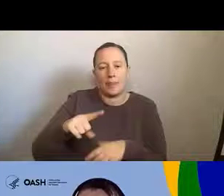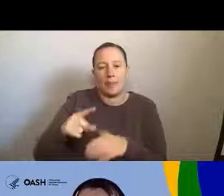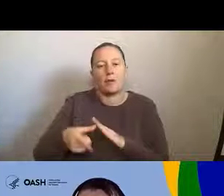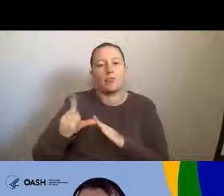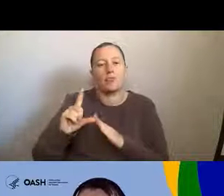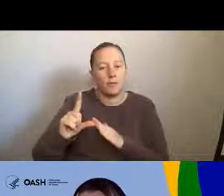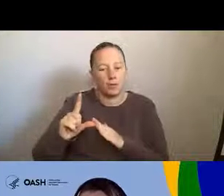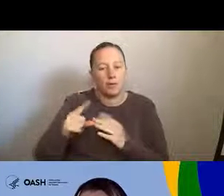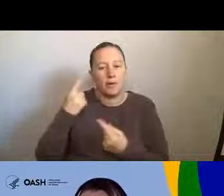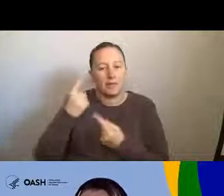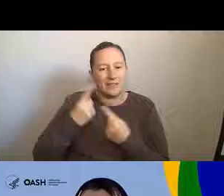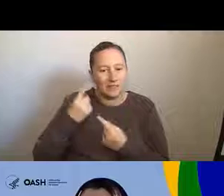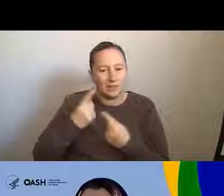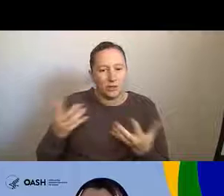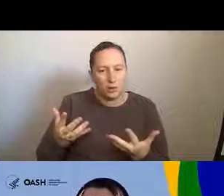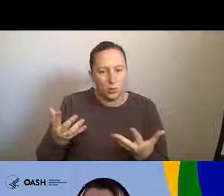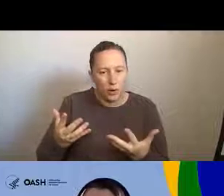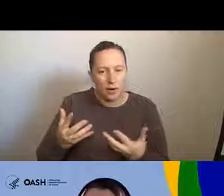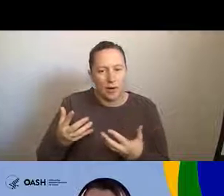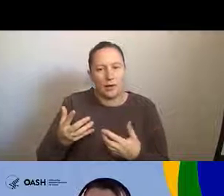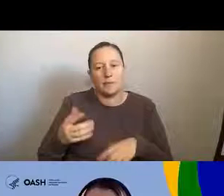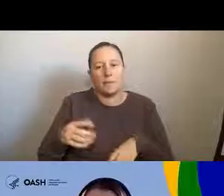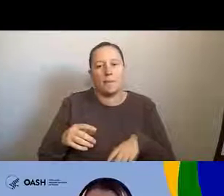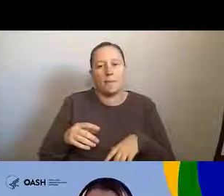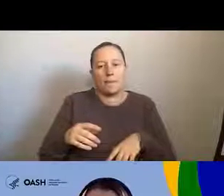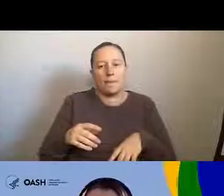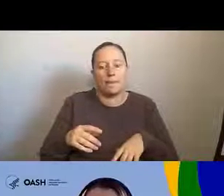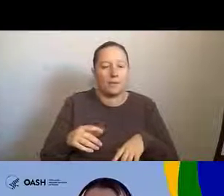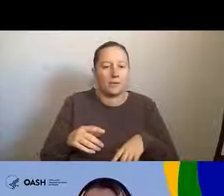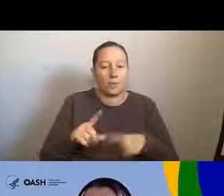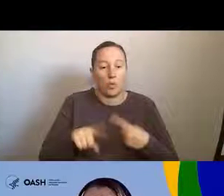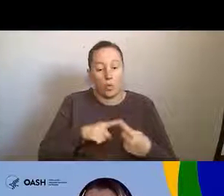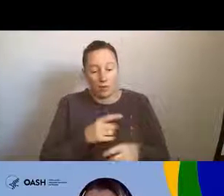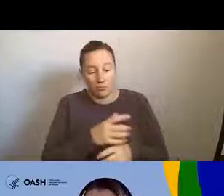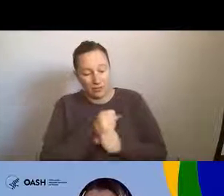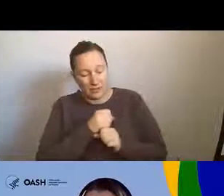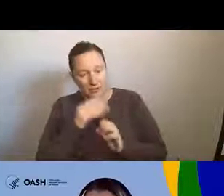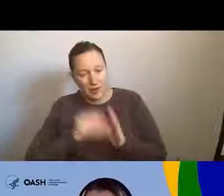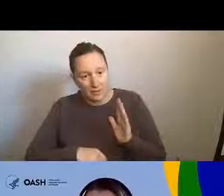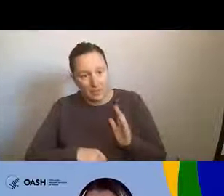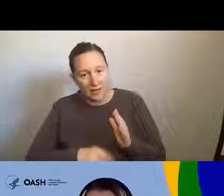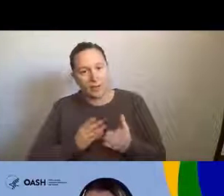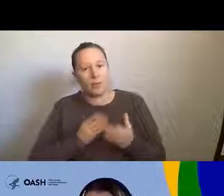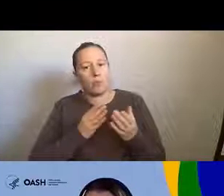must consider when evaluating applications, and proposals for research supporter funding.